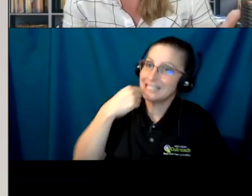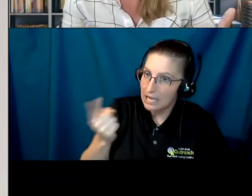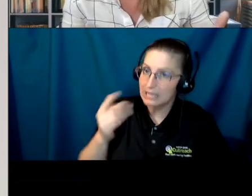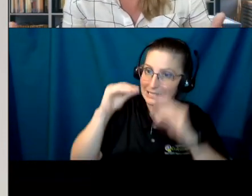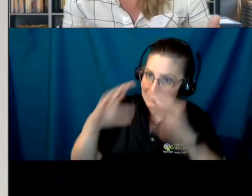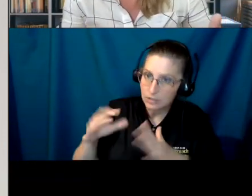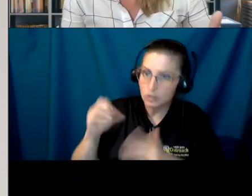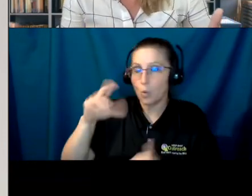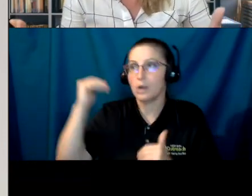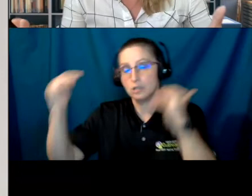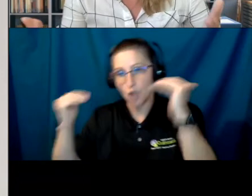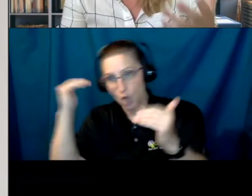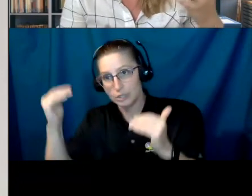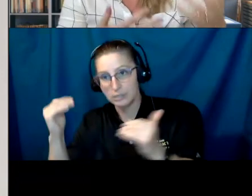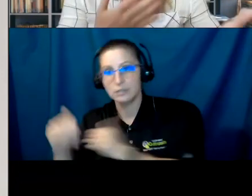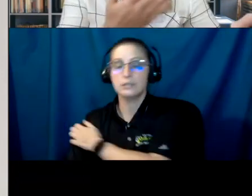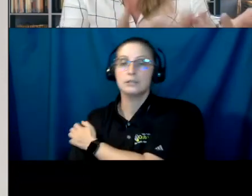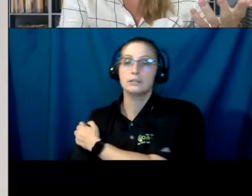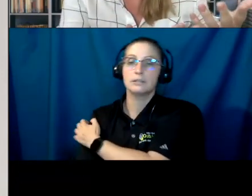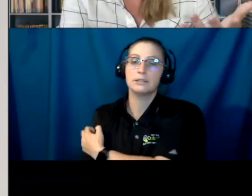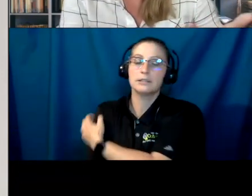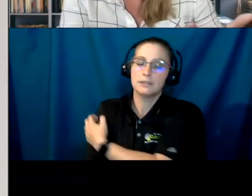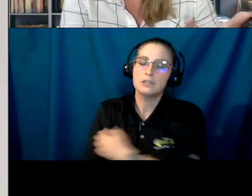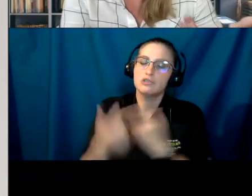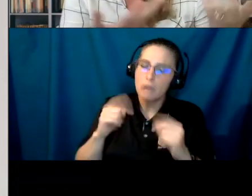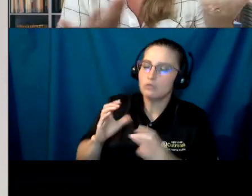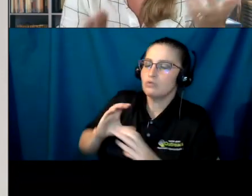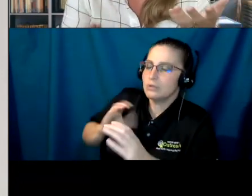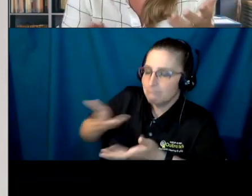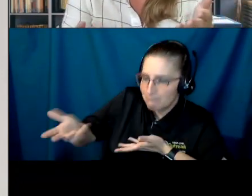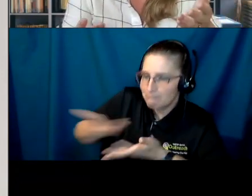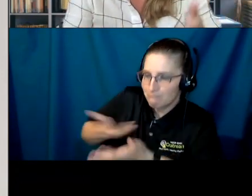that's out there. But find a way to communicate with the student. So it doesn't happen again